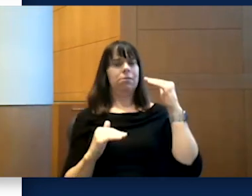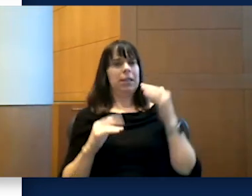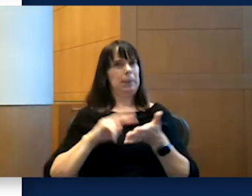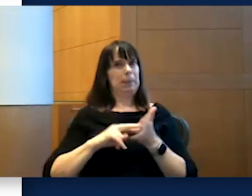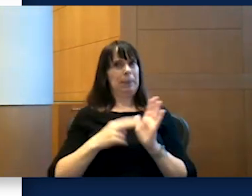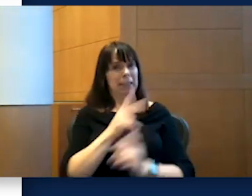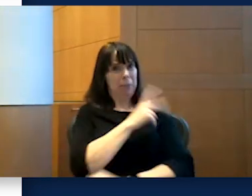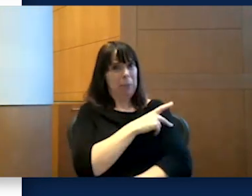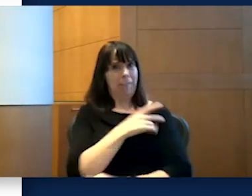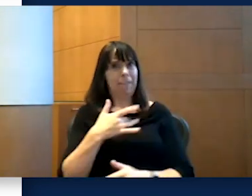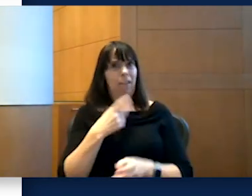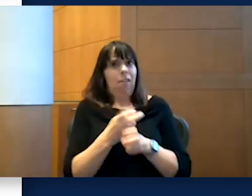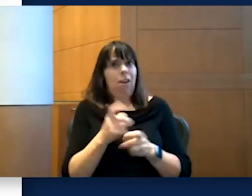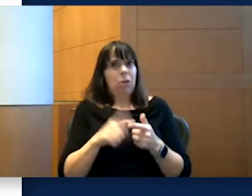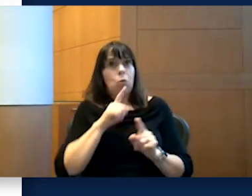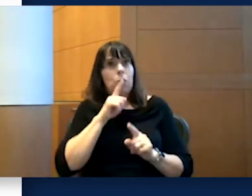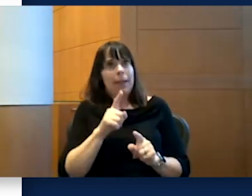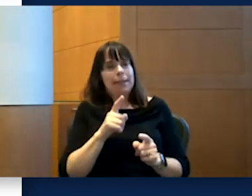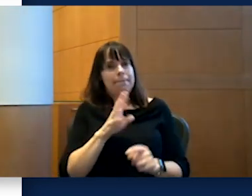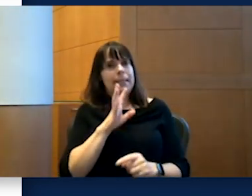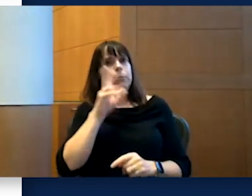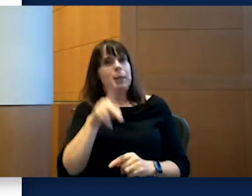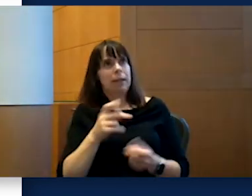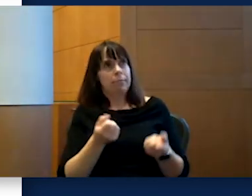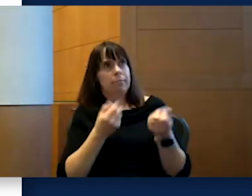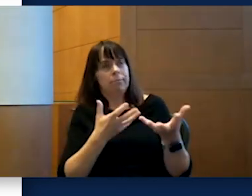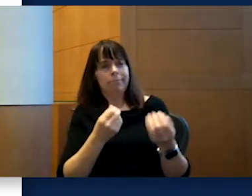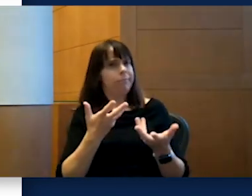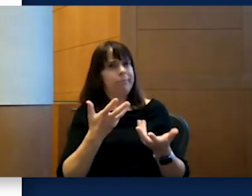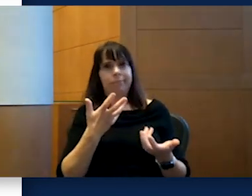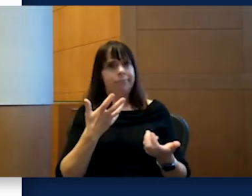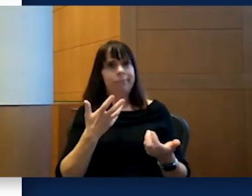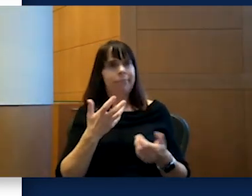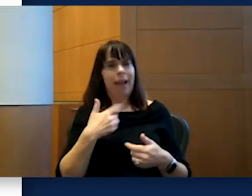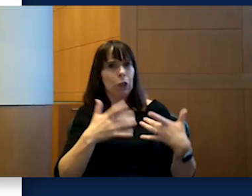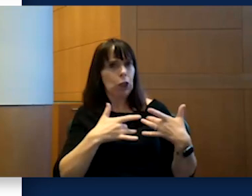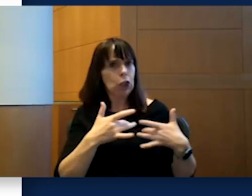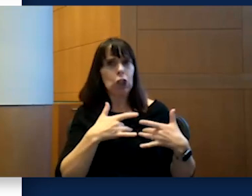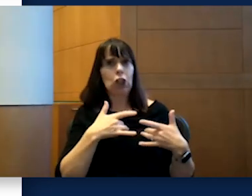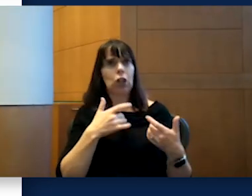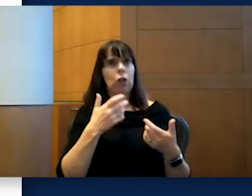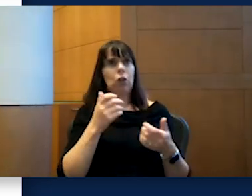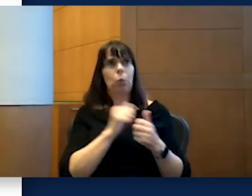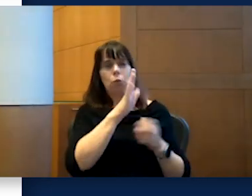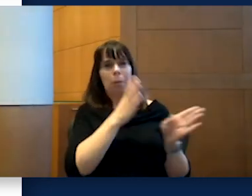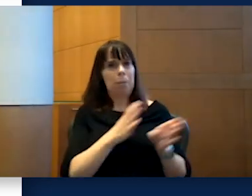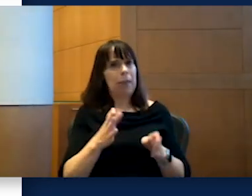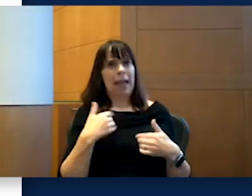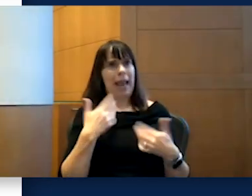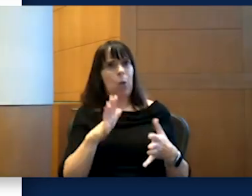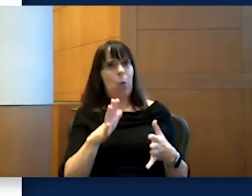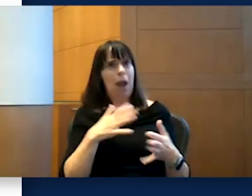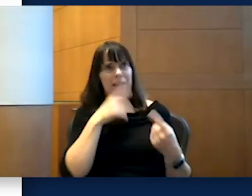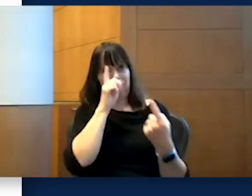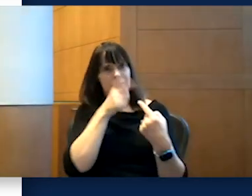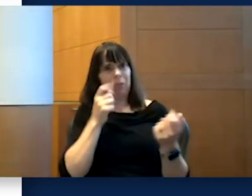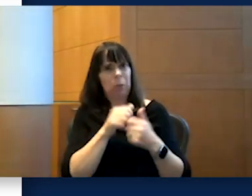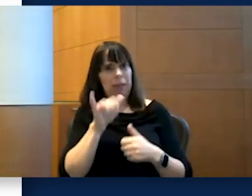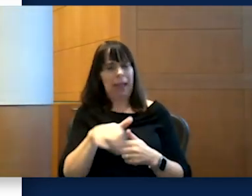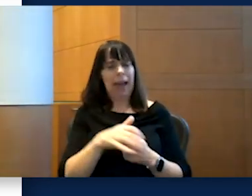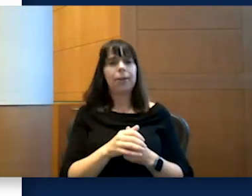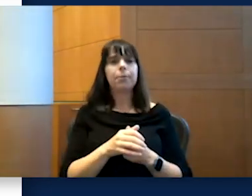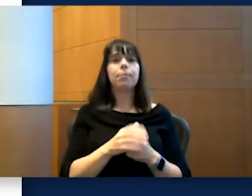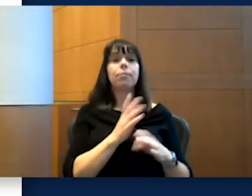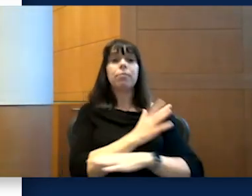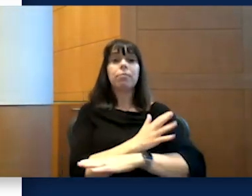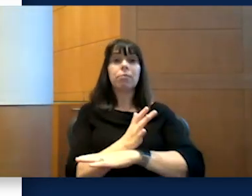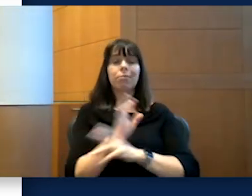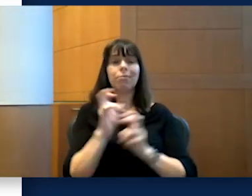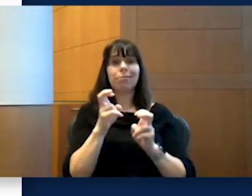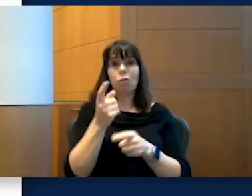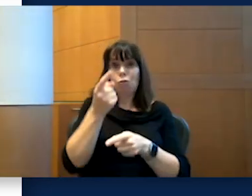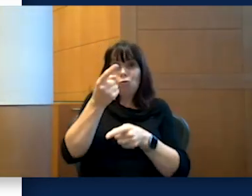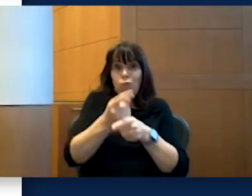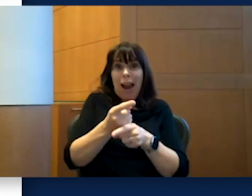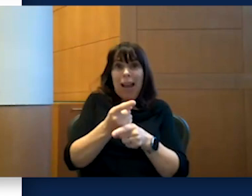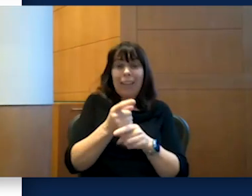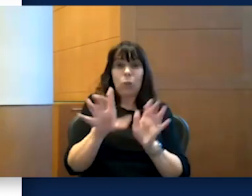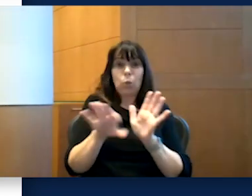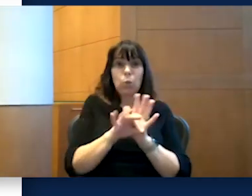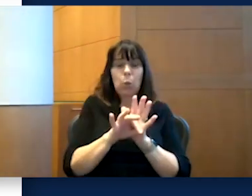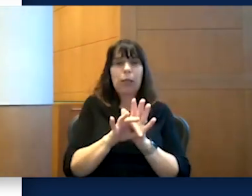The idea of making the right choice is something that participants in this qualitative study talked about it, feeling as if they were compelled or encouraged to make what they considered the right choice by their providers.